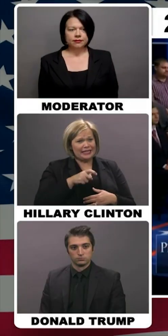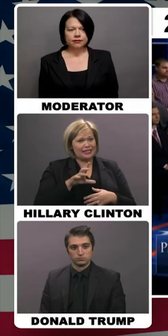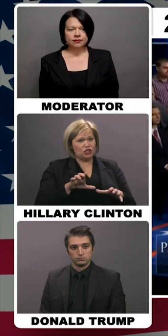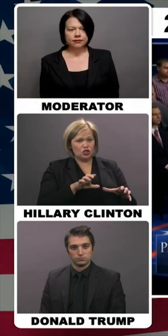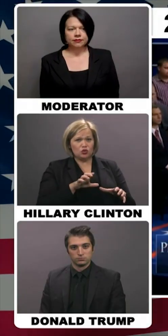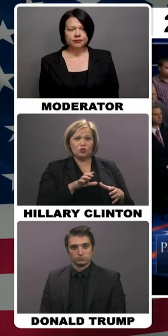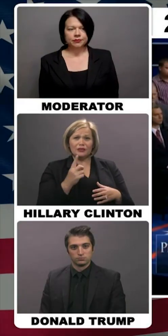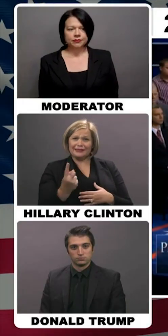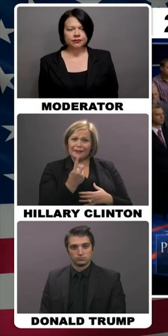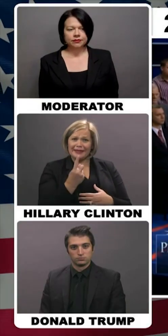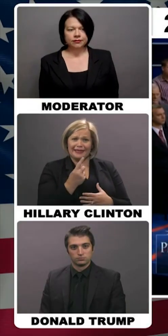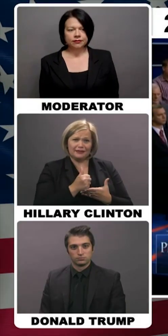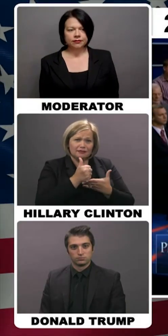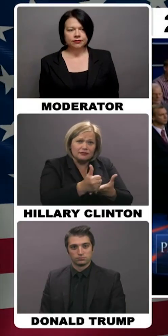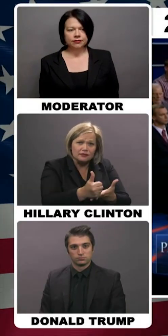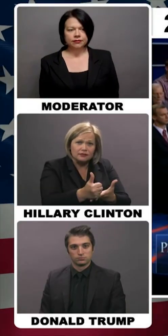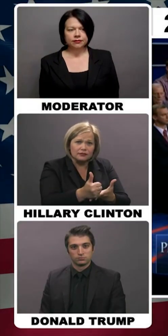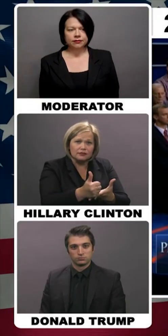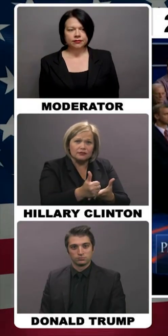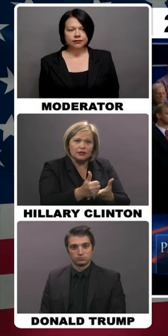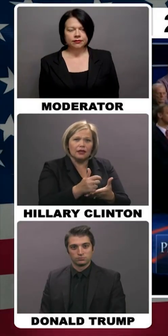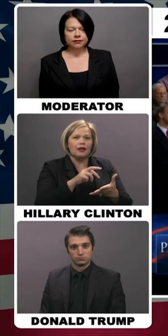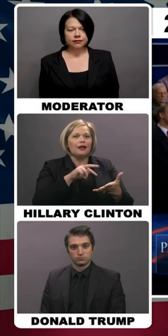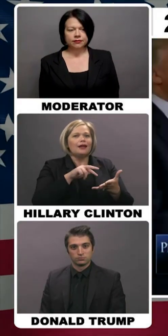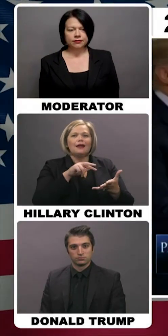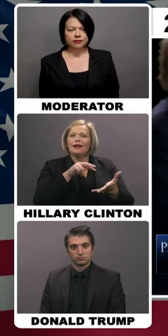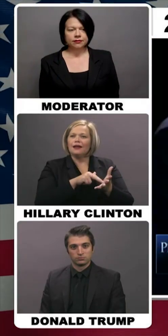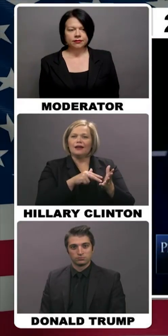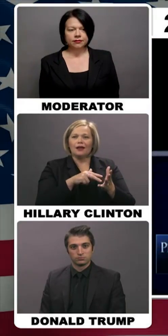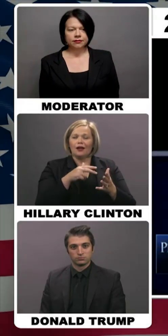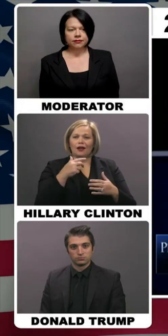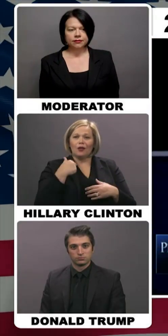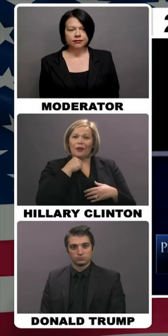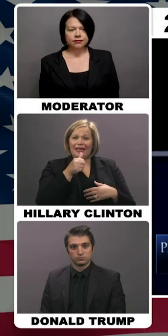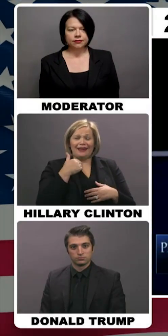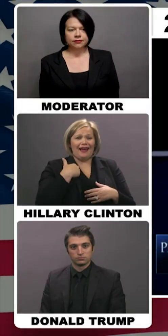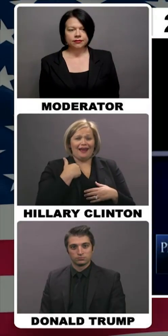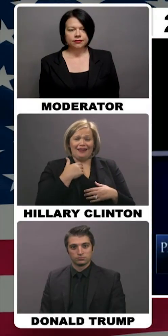We by no means are carrying anywhere near the load that Europe and others are.